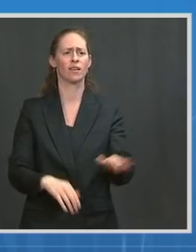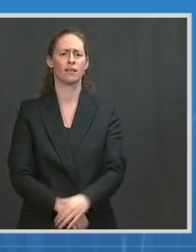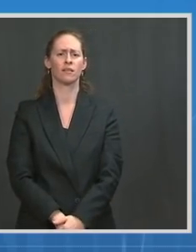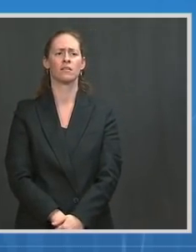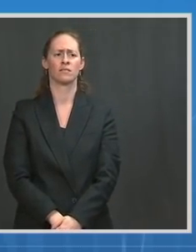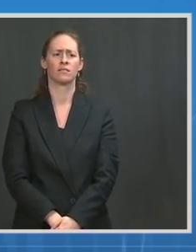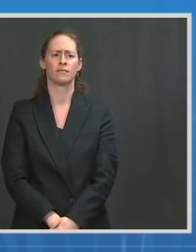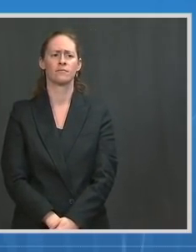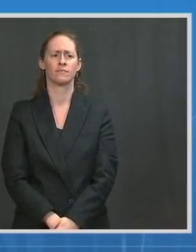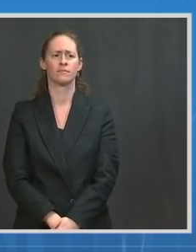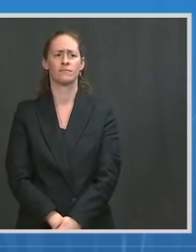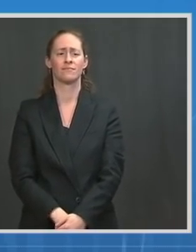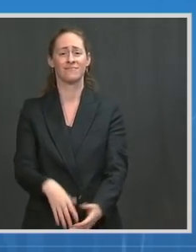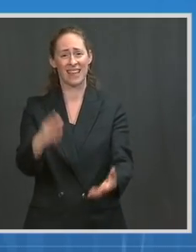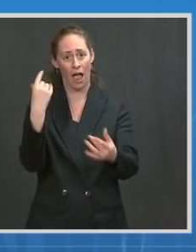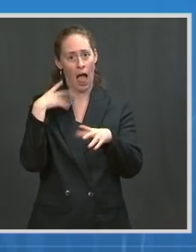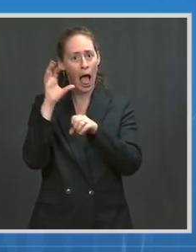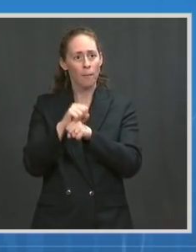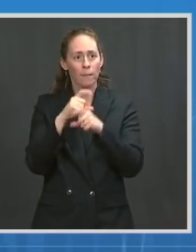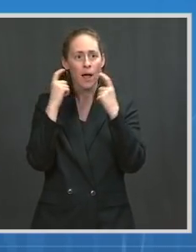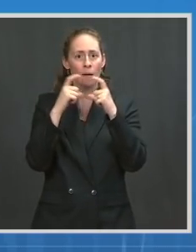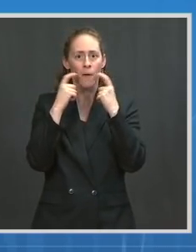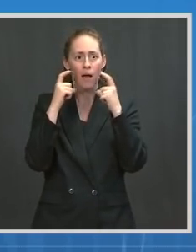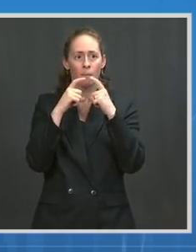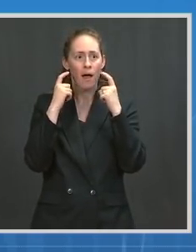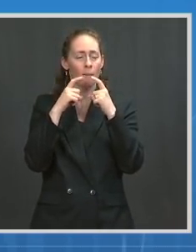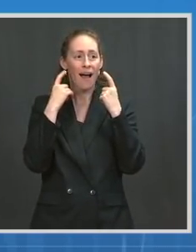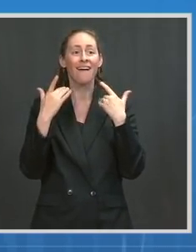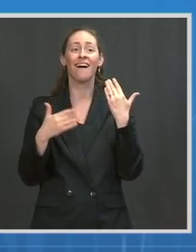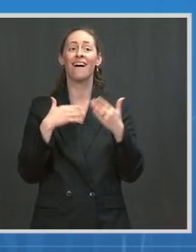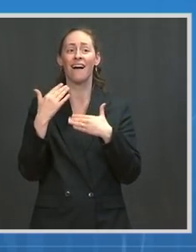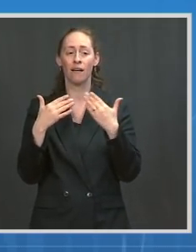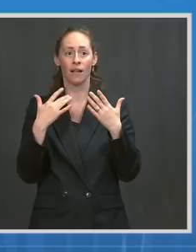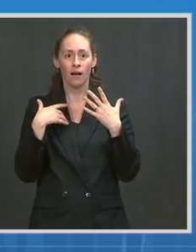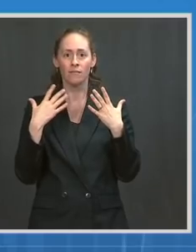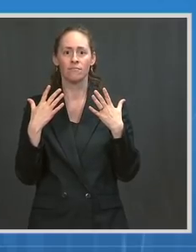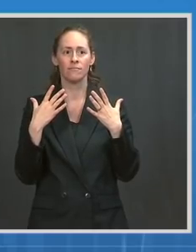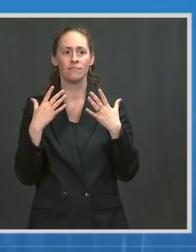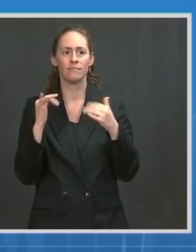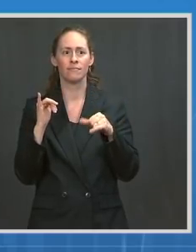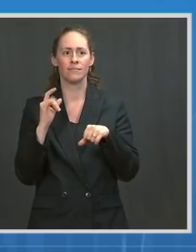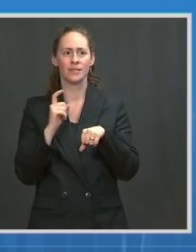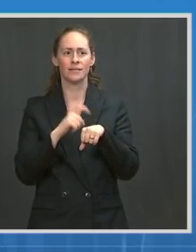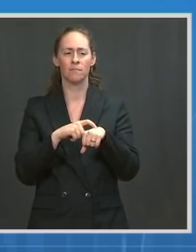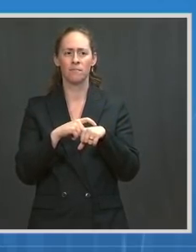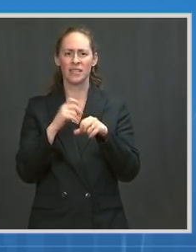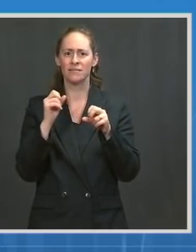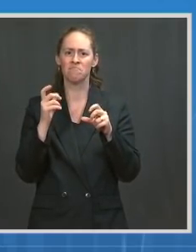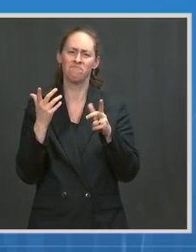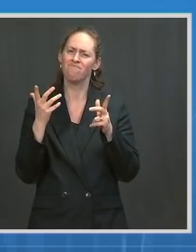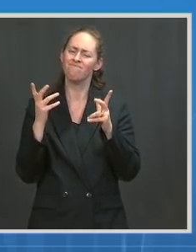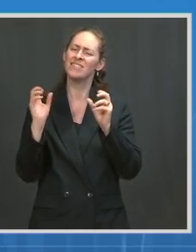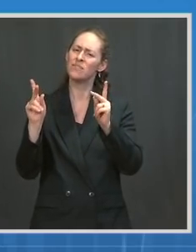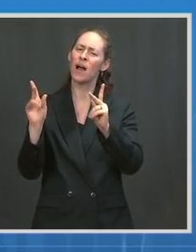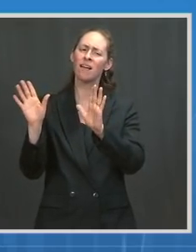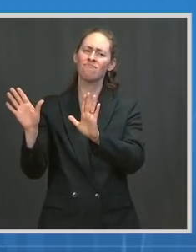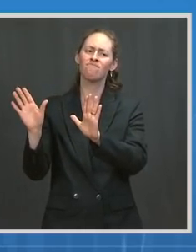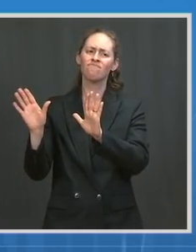So, people may take time to adjust; that's fine. As a rule, we are anti-side-eyeing. Next question.